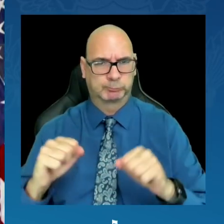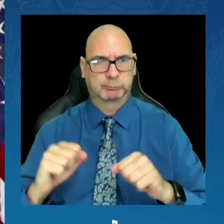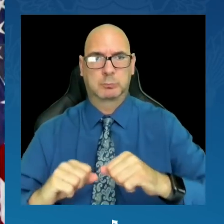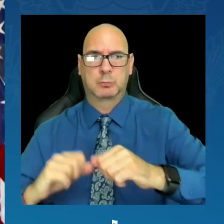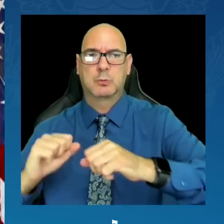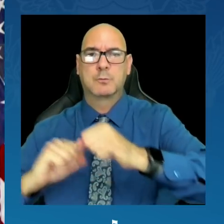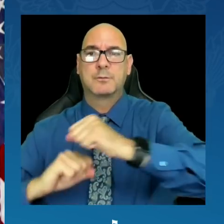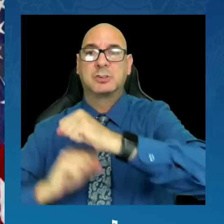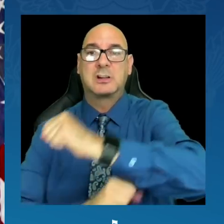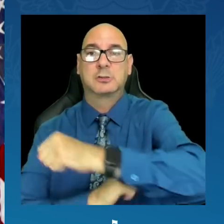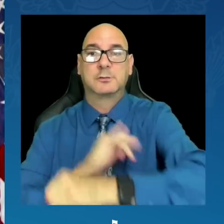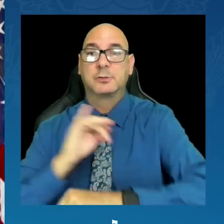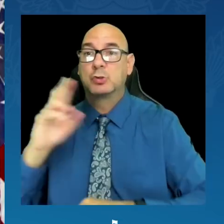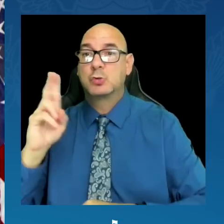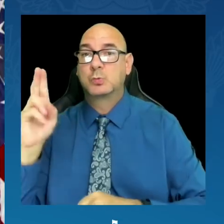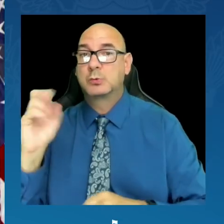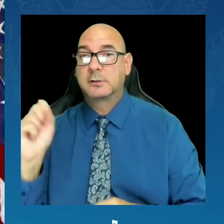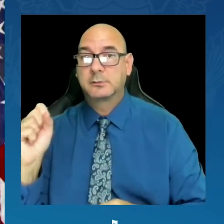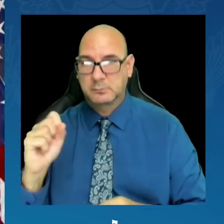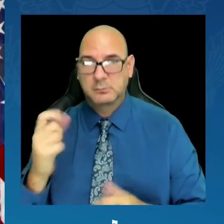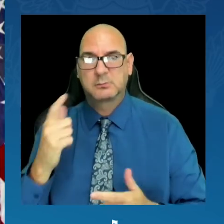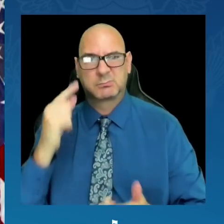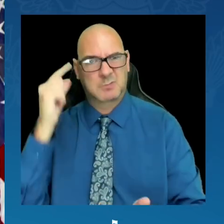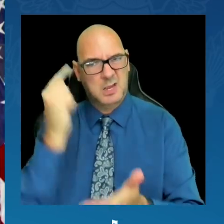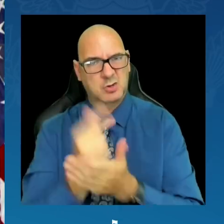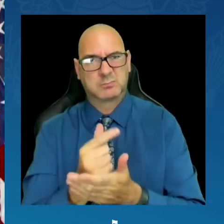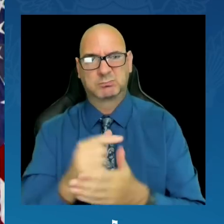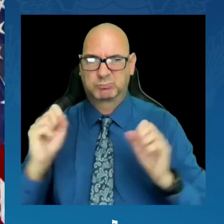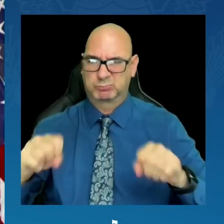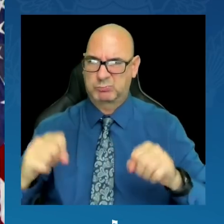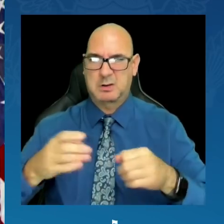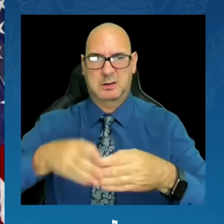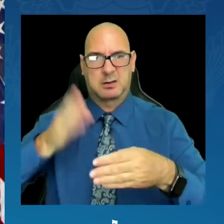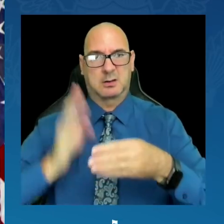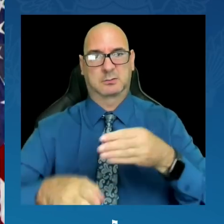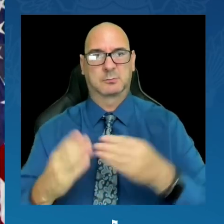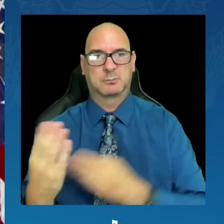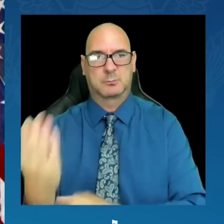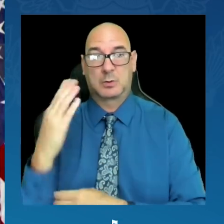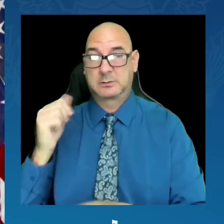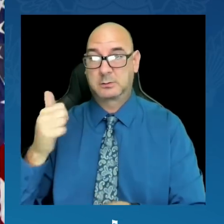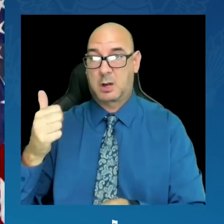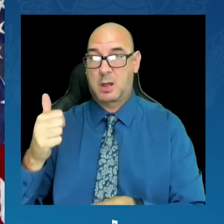That guarantee ended this morning at 10:00 Eastern Time with the decision of the Supreme Court.